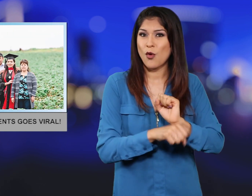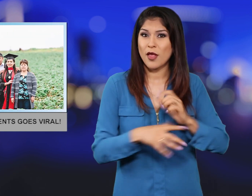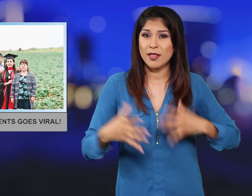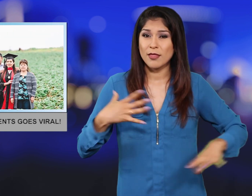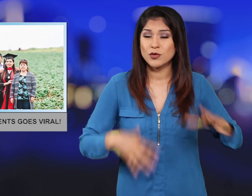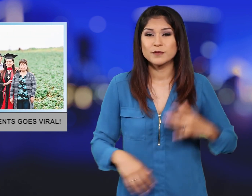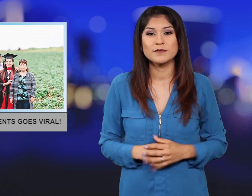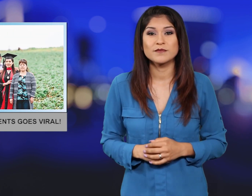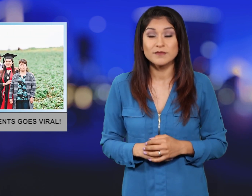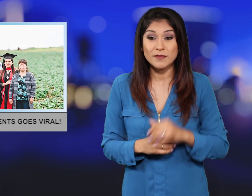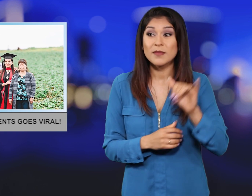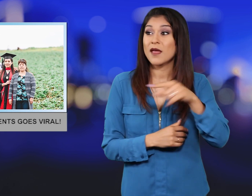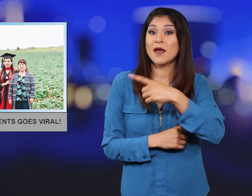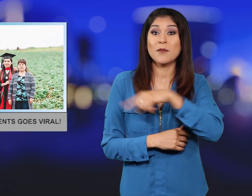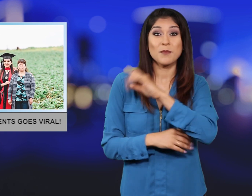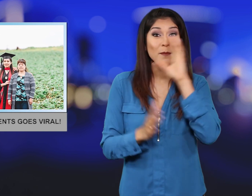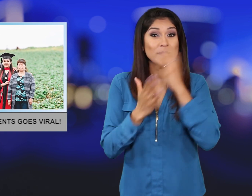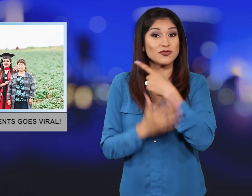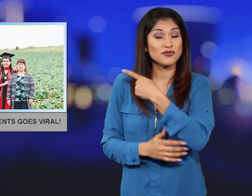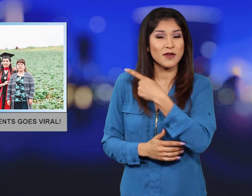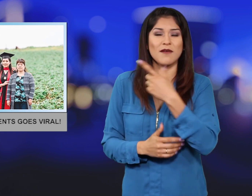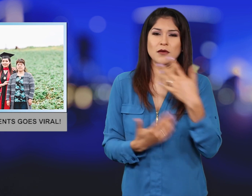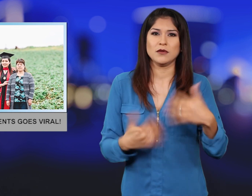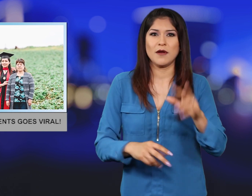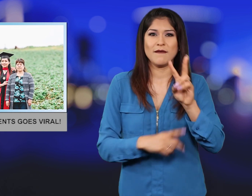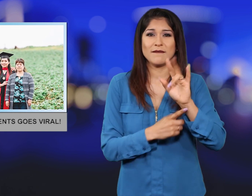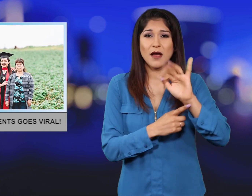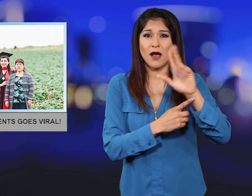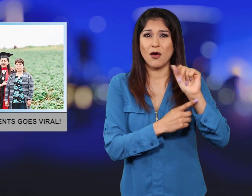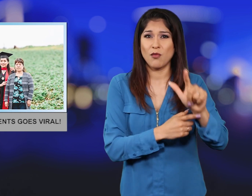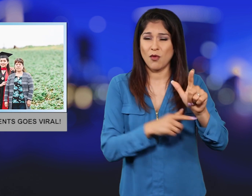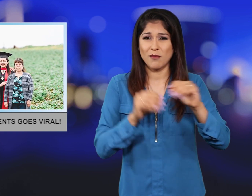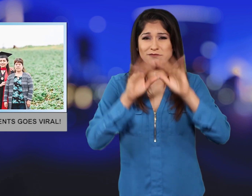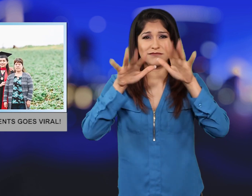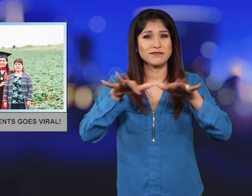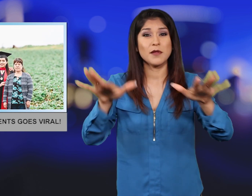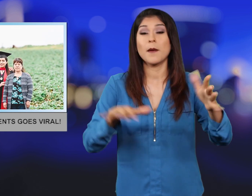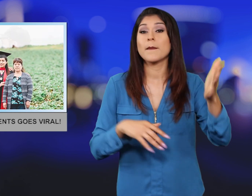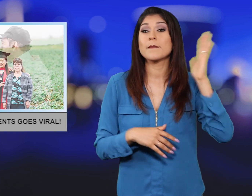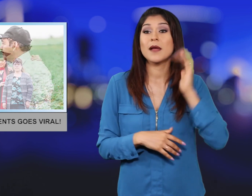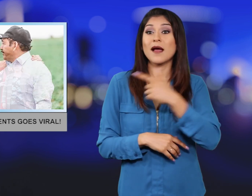in the middle of the field. The photos have since gone viral.